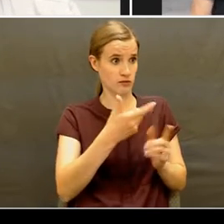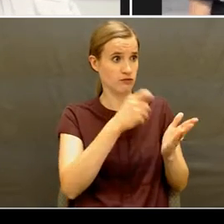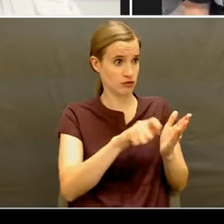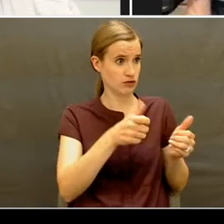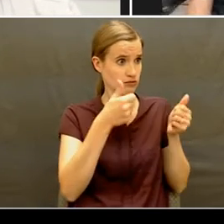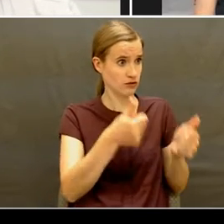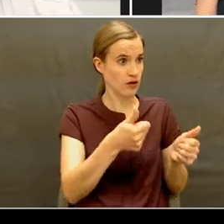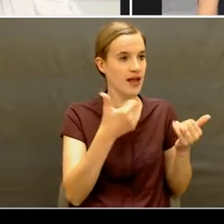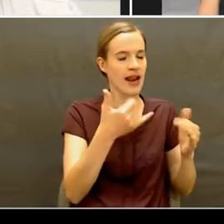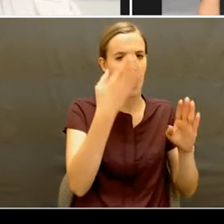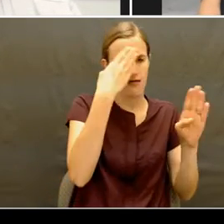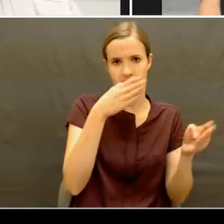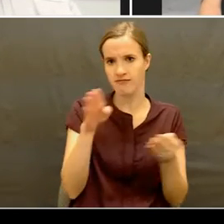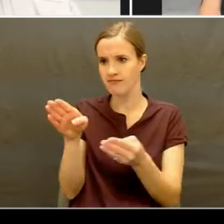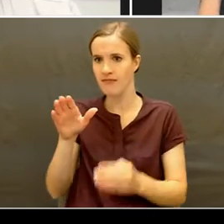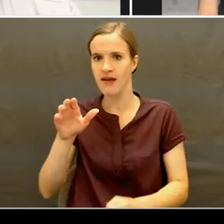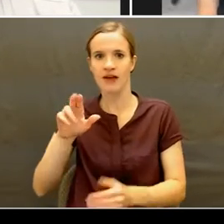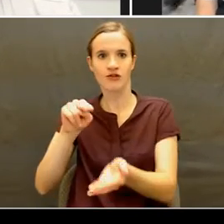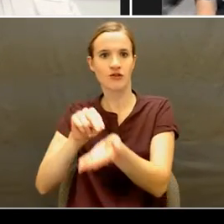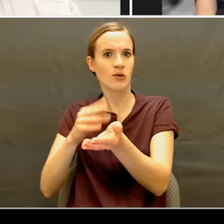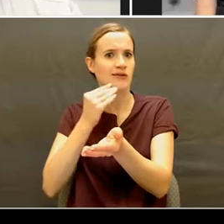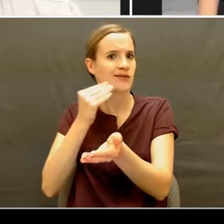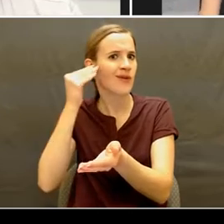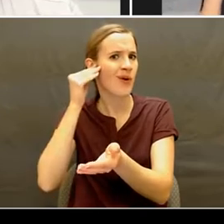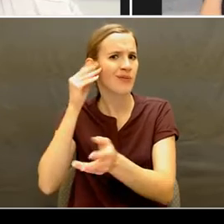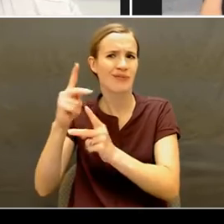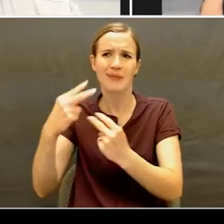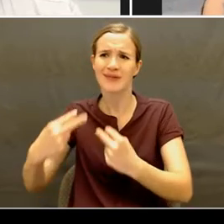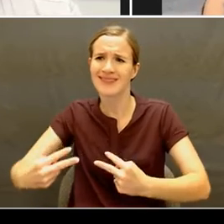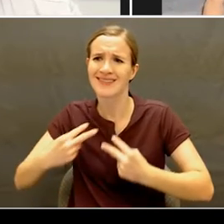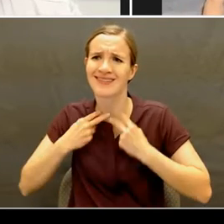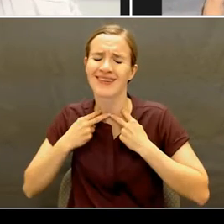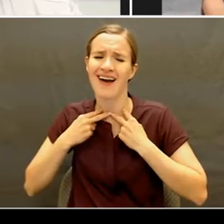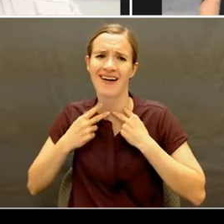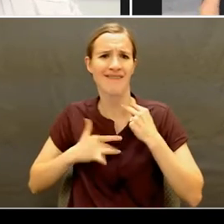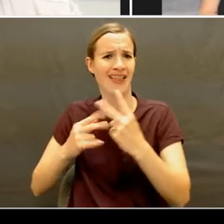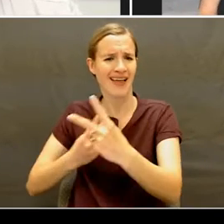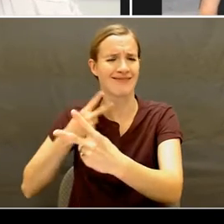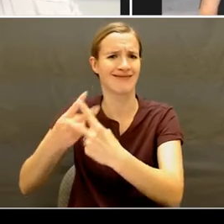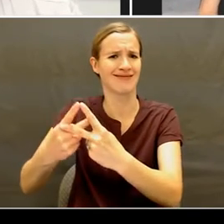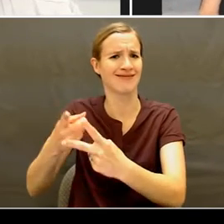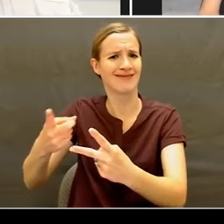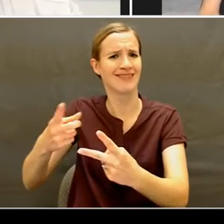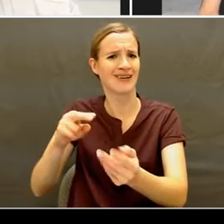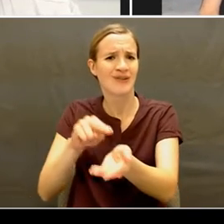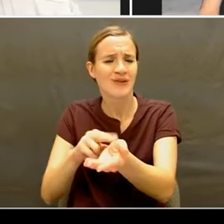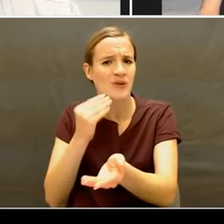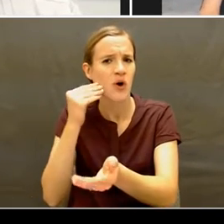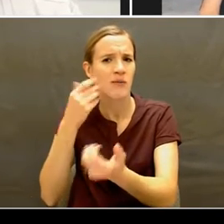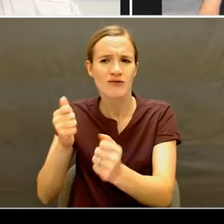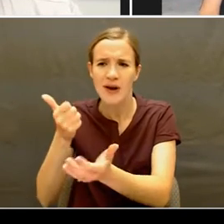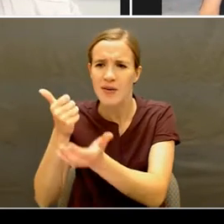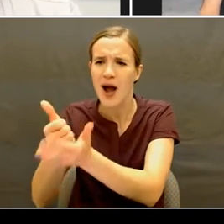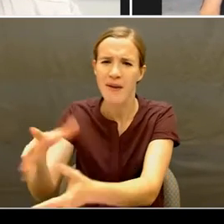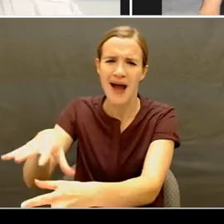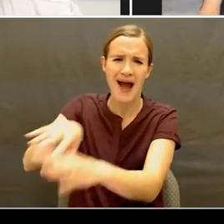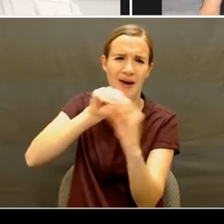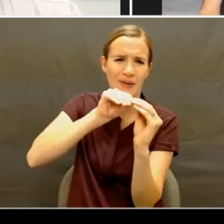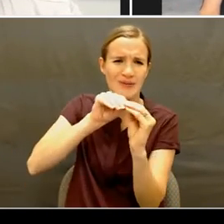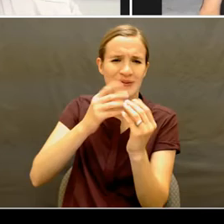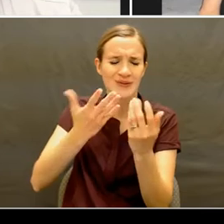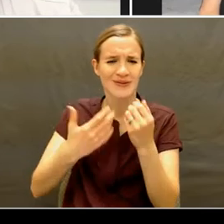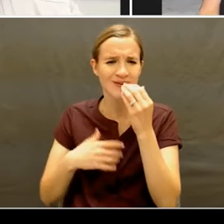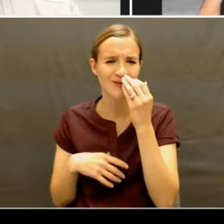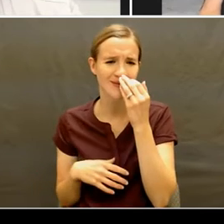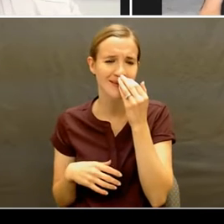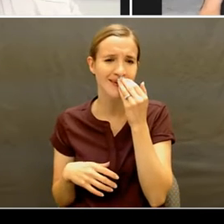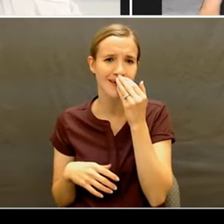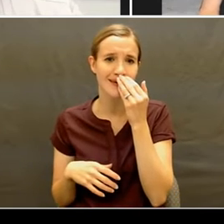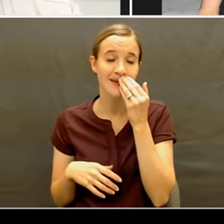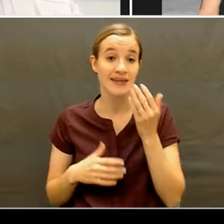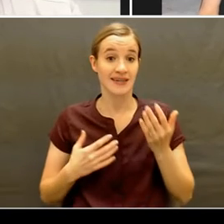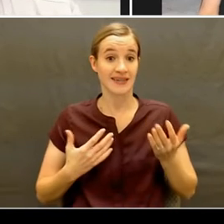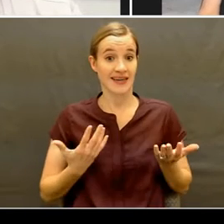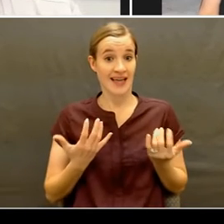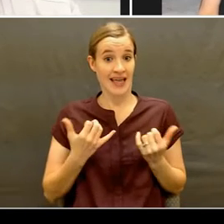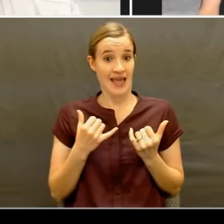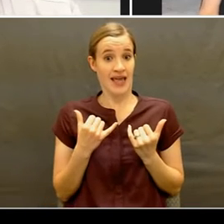over 30 years of them trying to get that done. And, you know, and we now we really realized how,